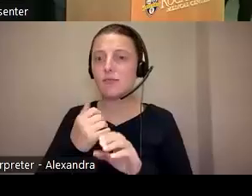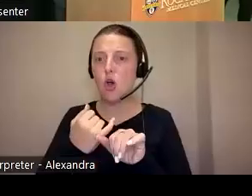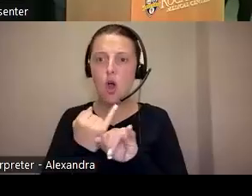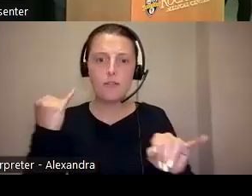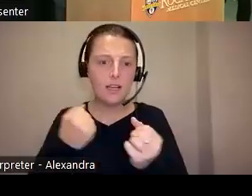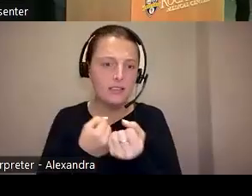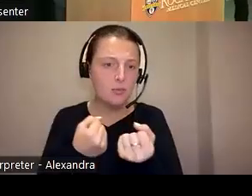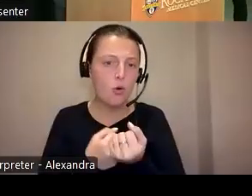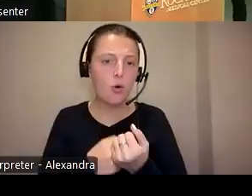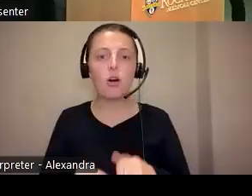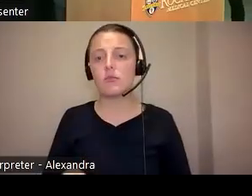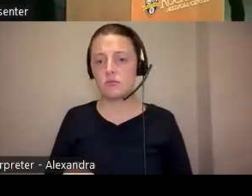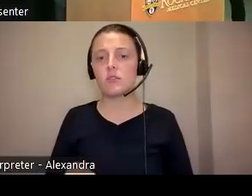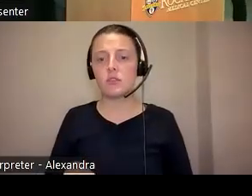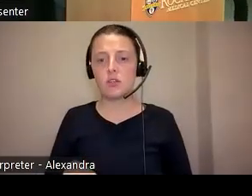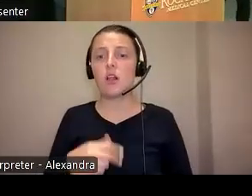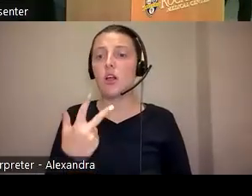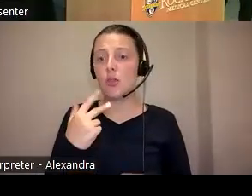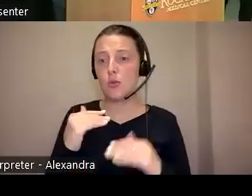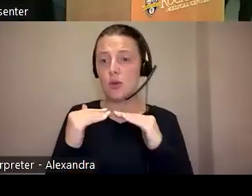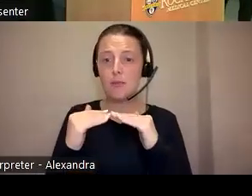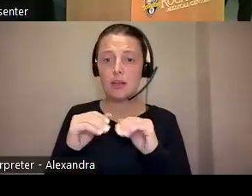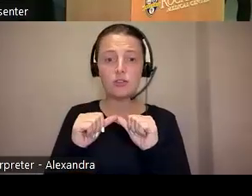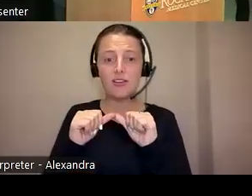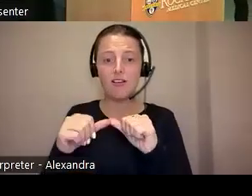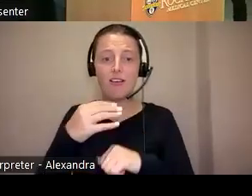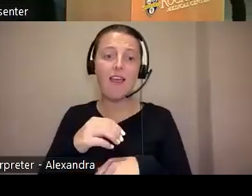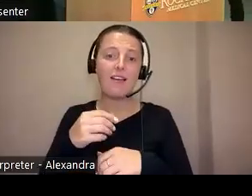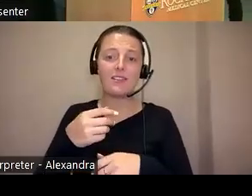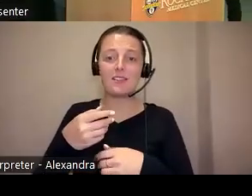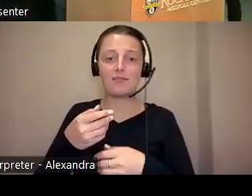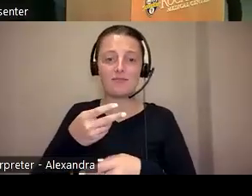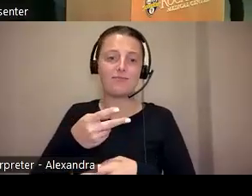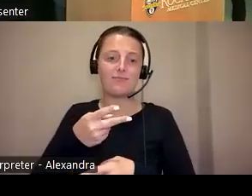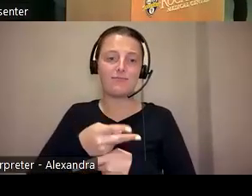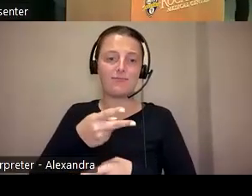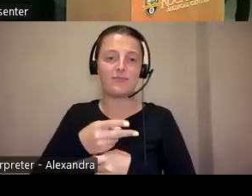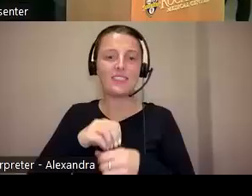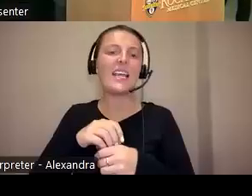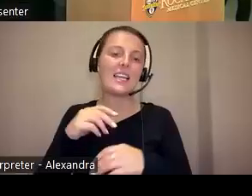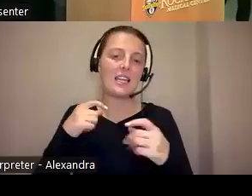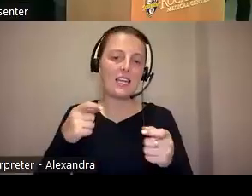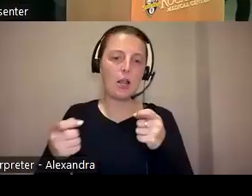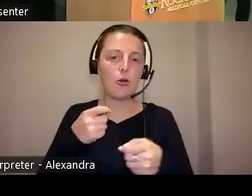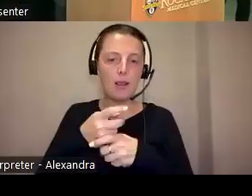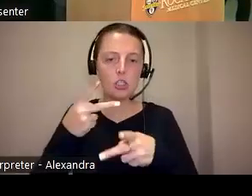in care management. Um, Tony Akabuchi, uh, he's the last one who leaves by 2018. And three,